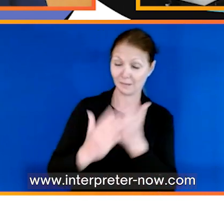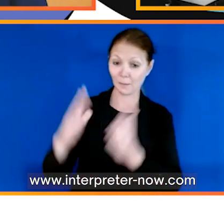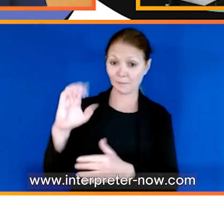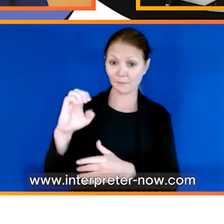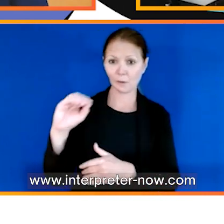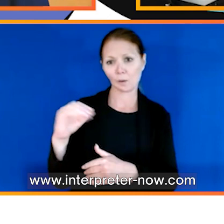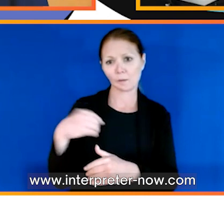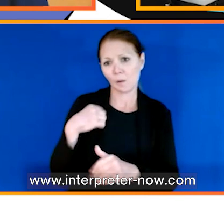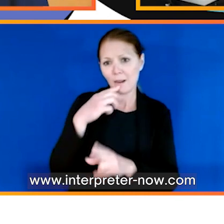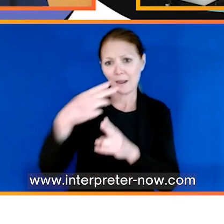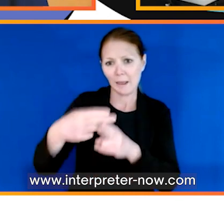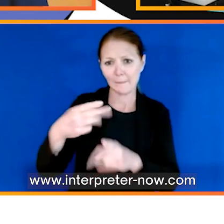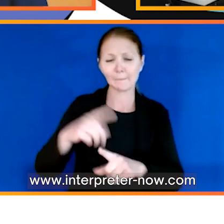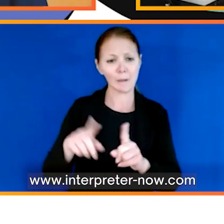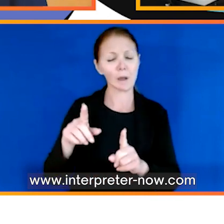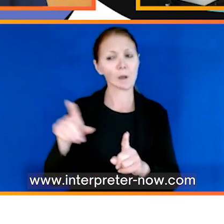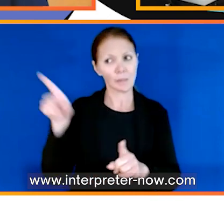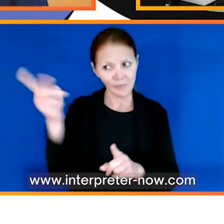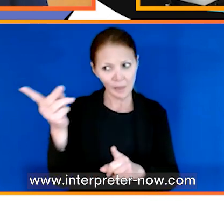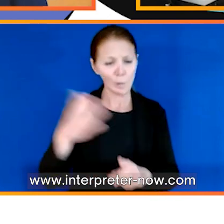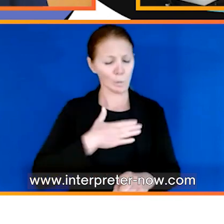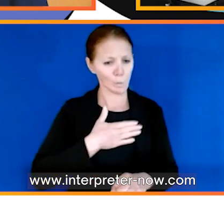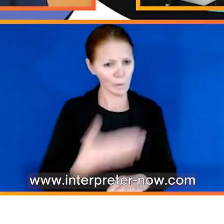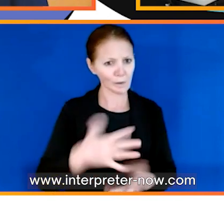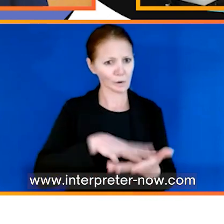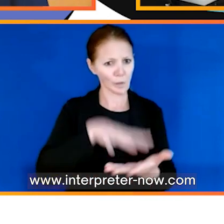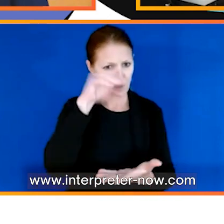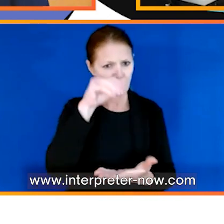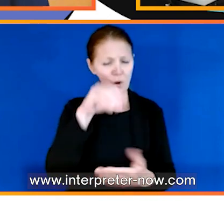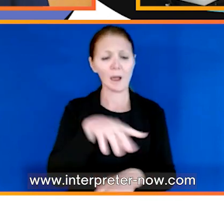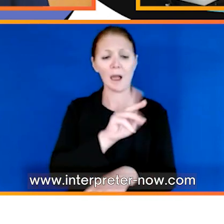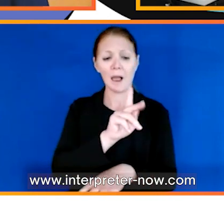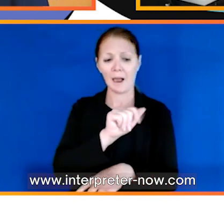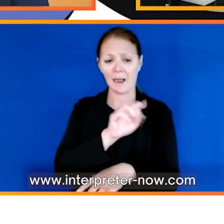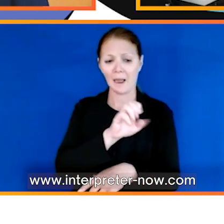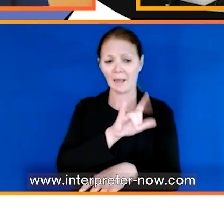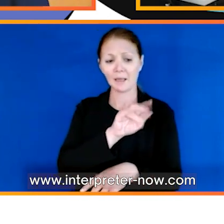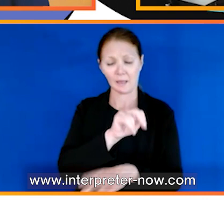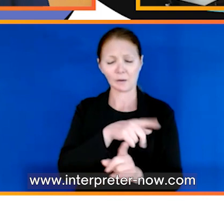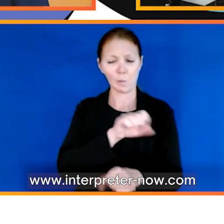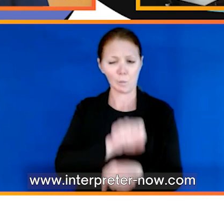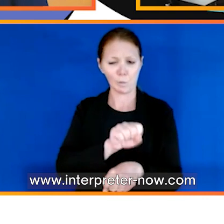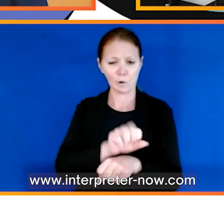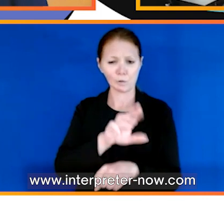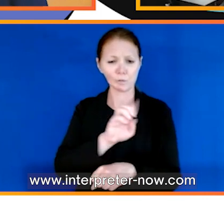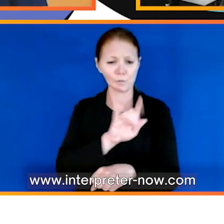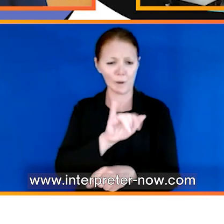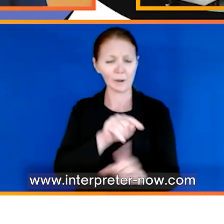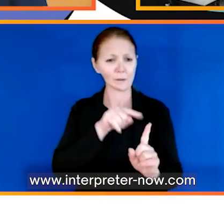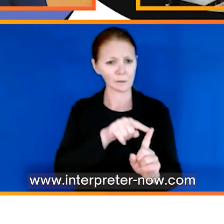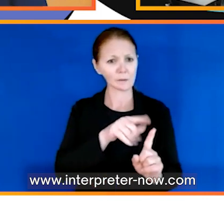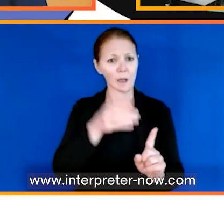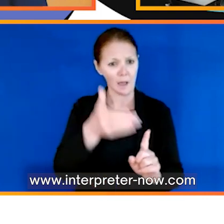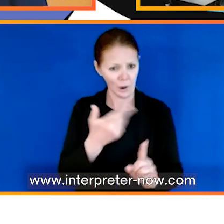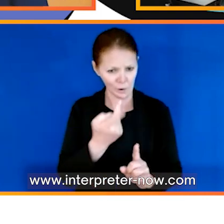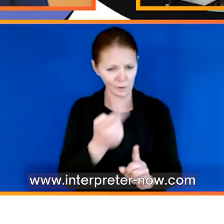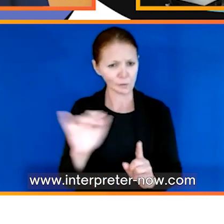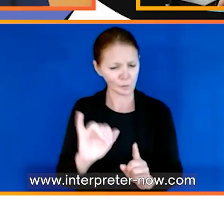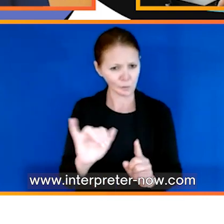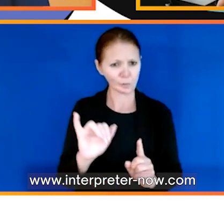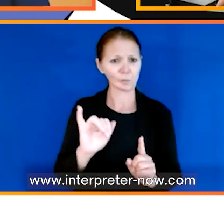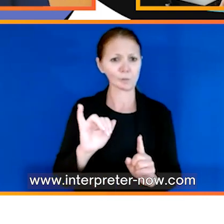And Caitlin, who was there, also hired us, and really allowed us to work together and